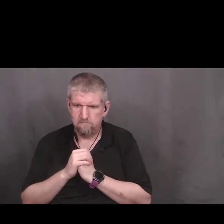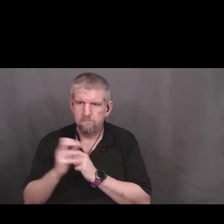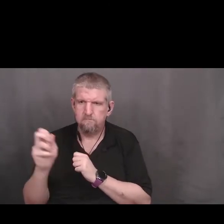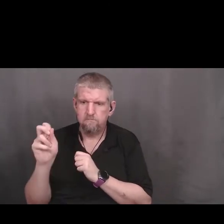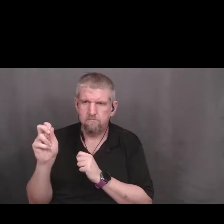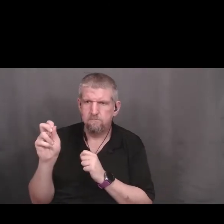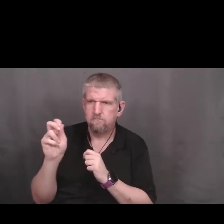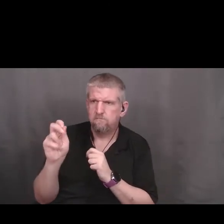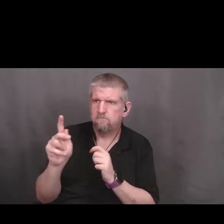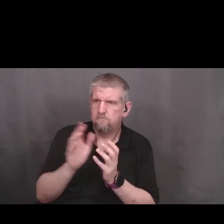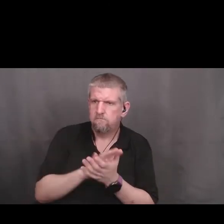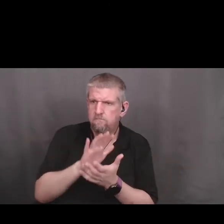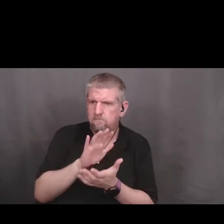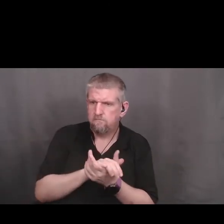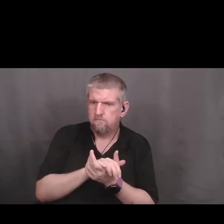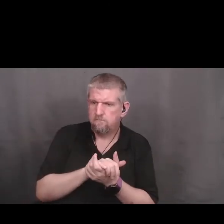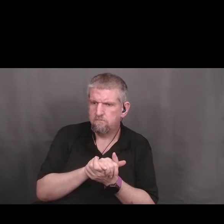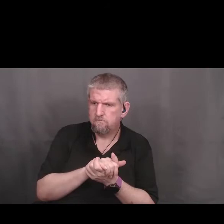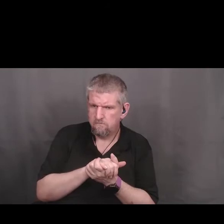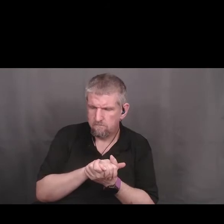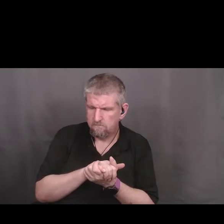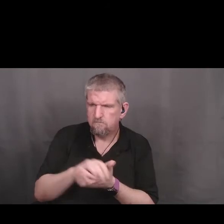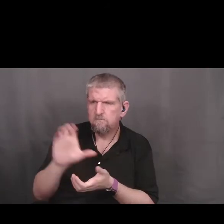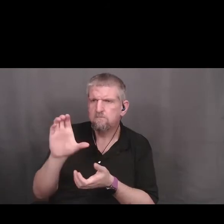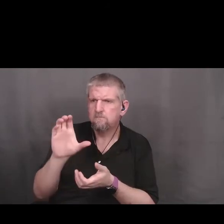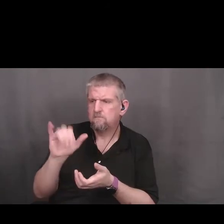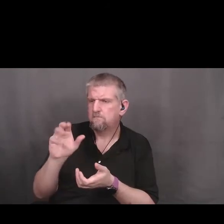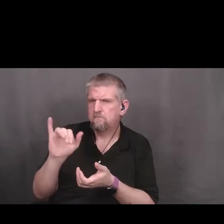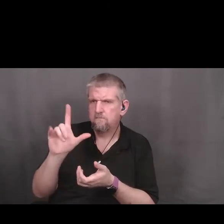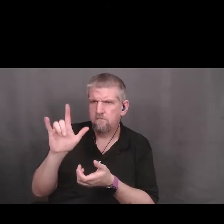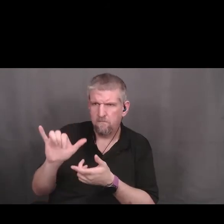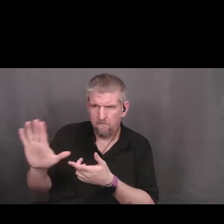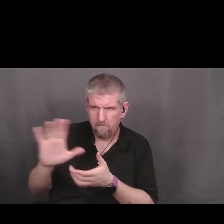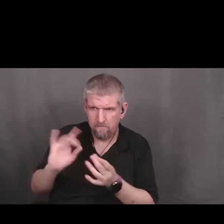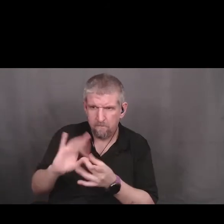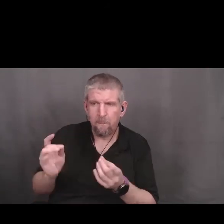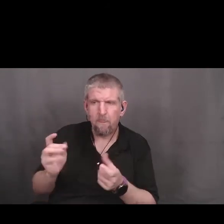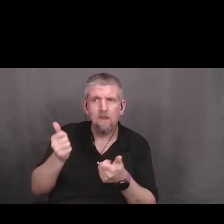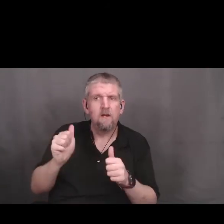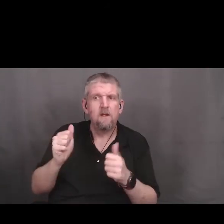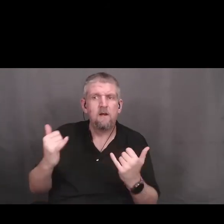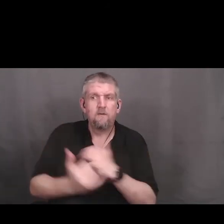And I do see Sicily's comment on here. If anybody, this morning needs an appointment